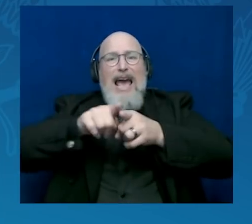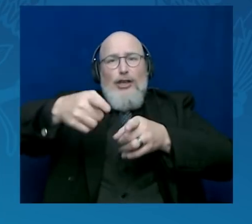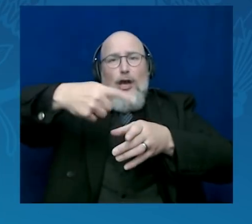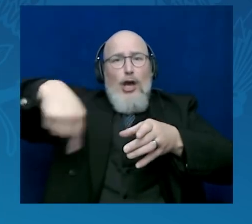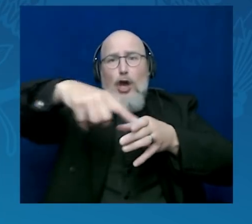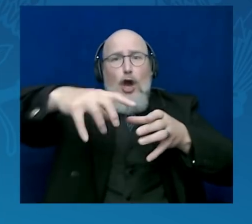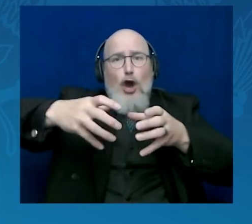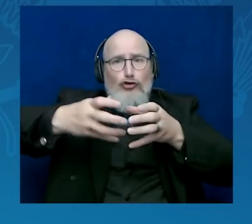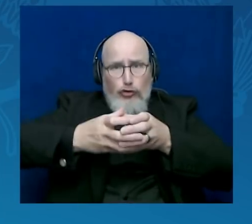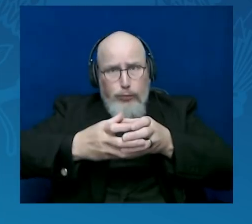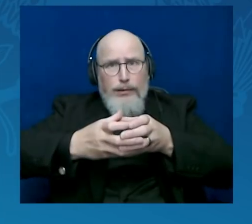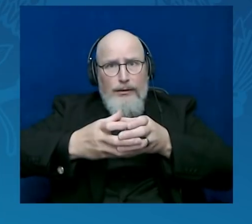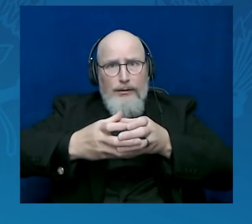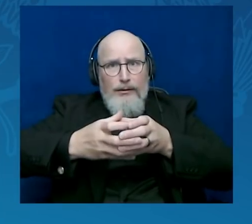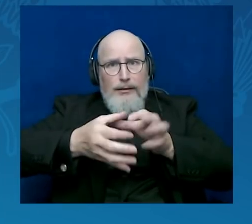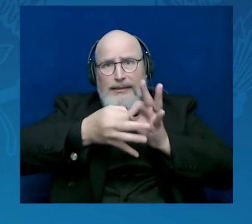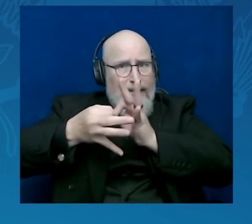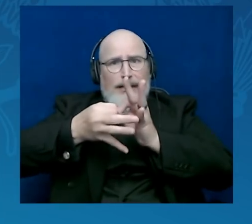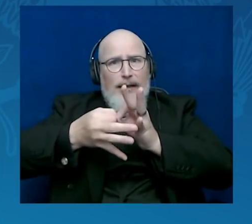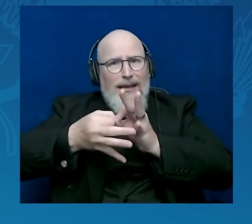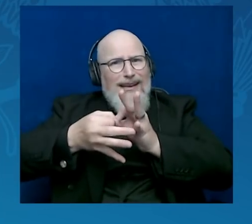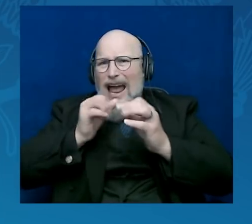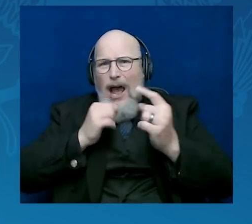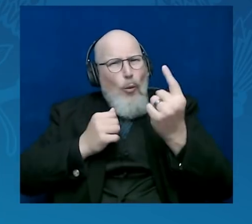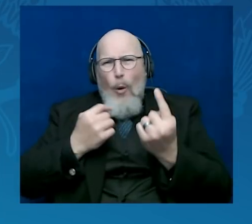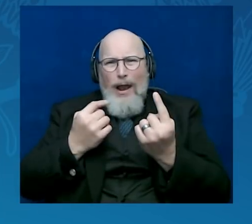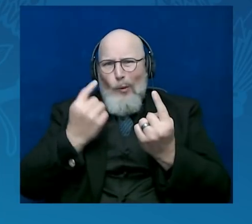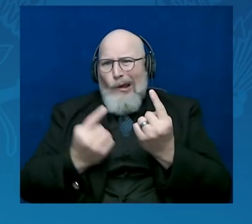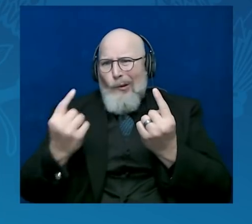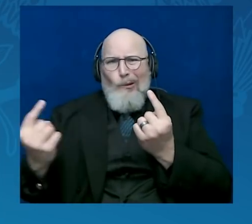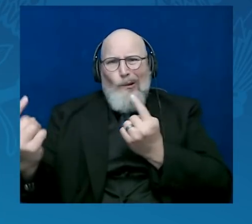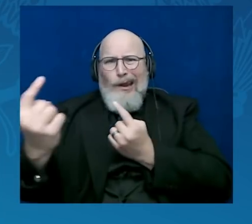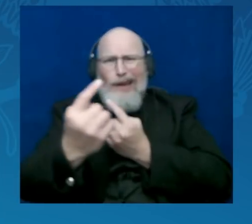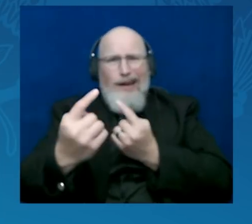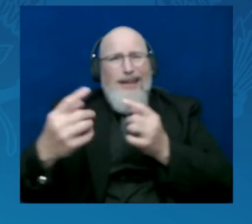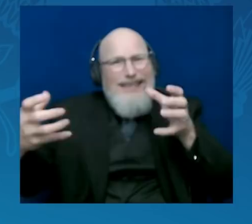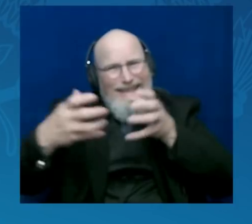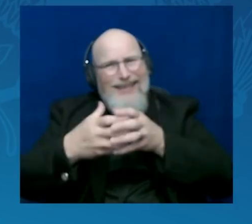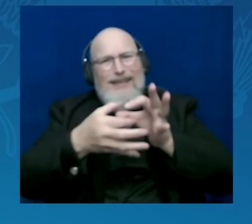And that's where we are now. I don't disagree with you that it would be nice